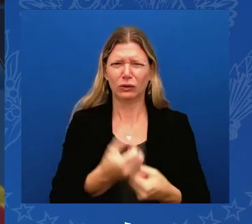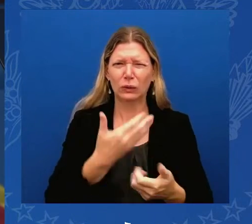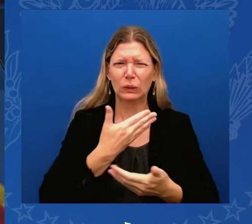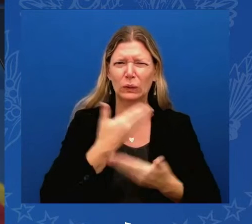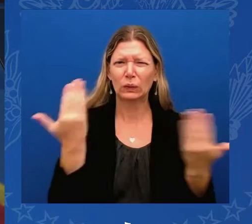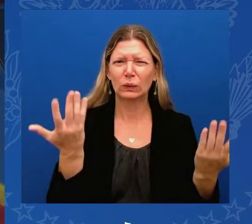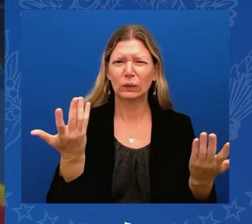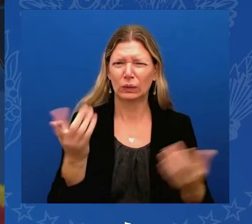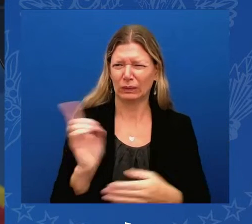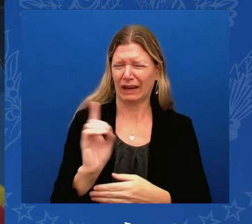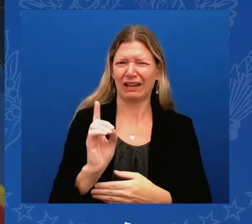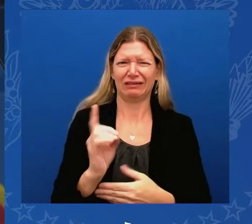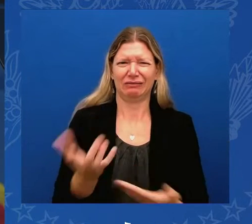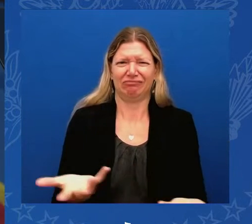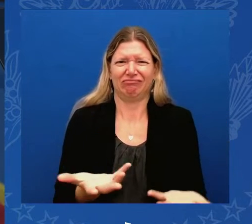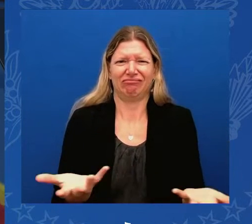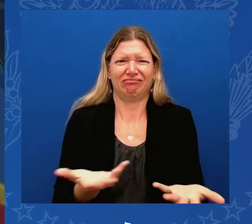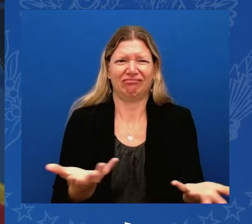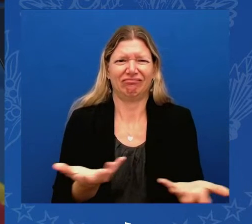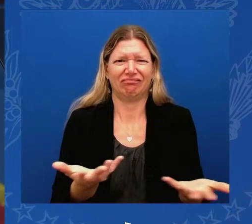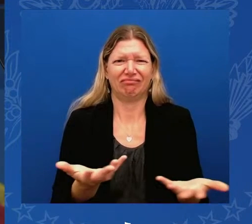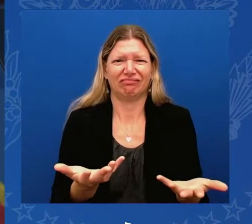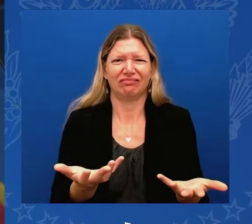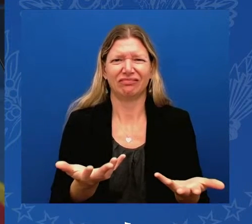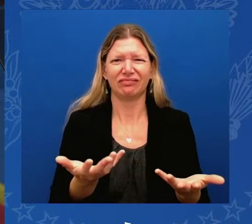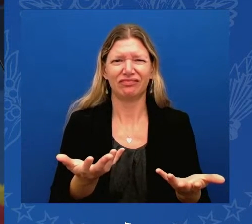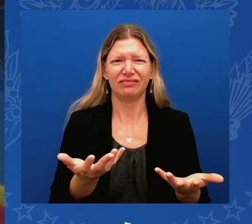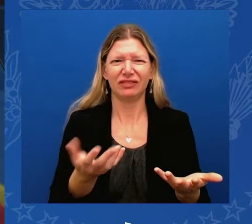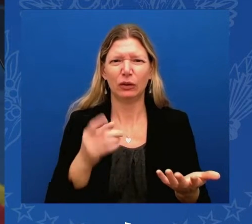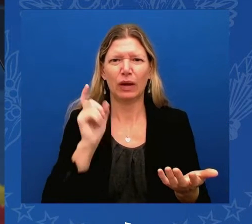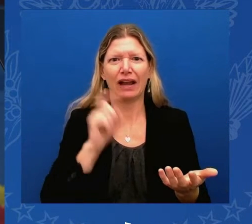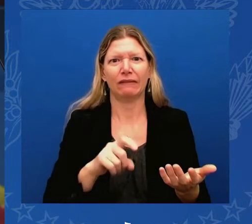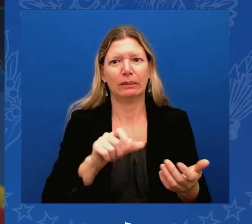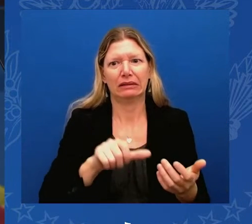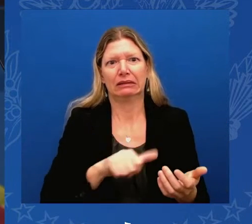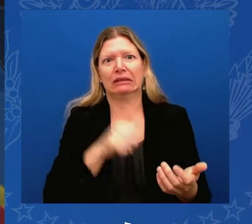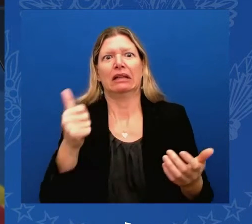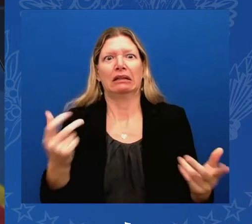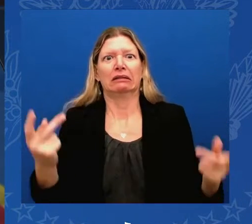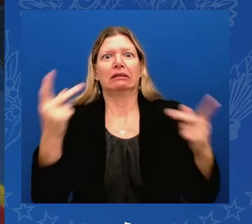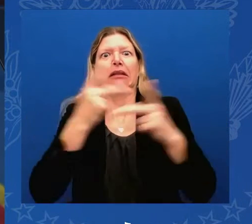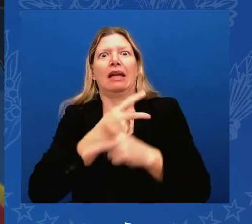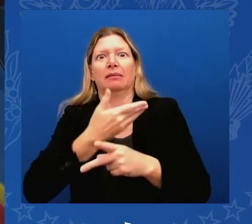And most of all, what does it mean, as we've heard before,